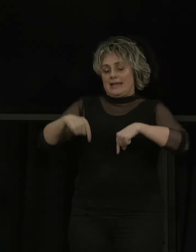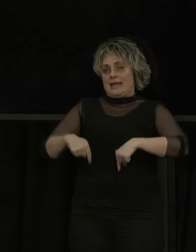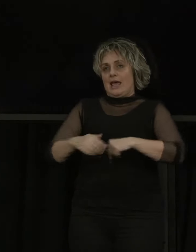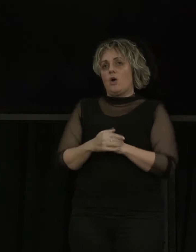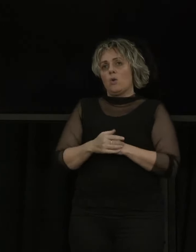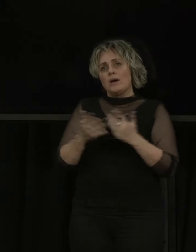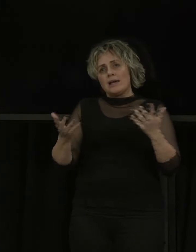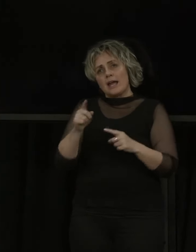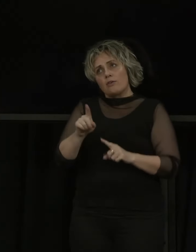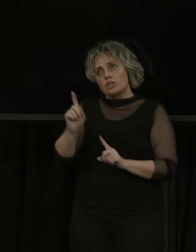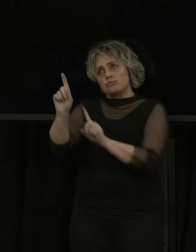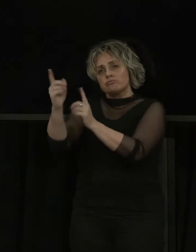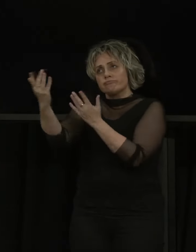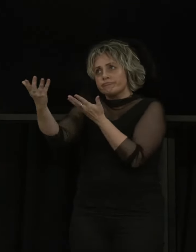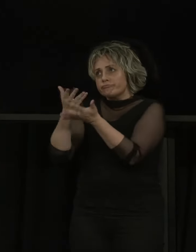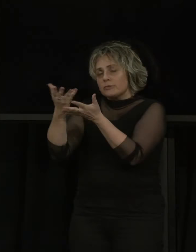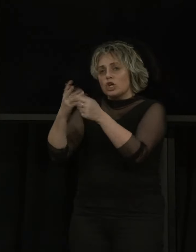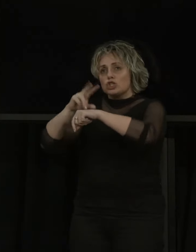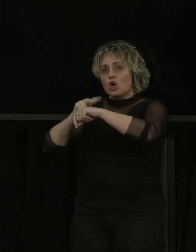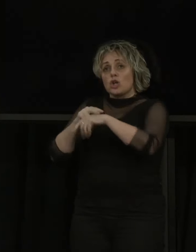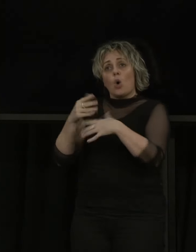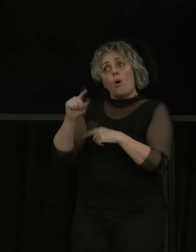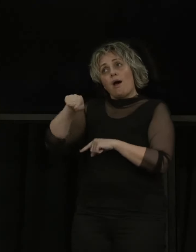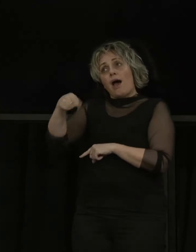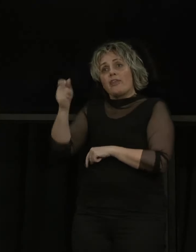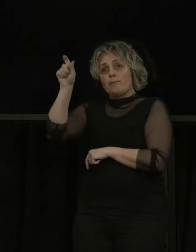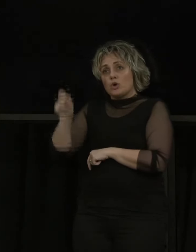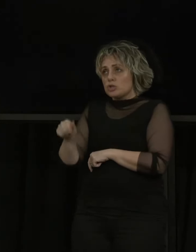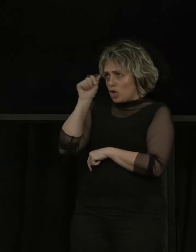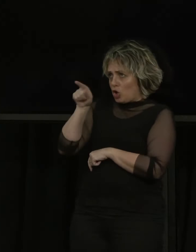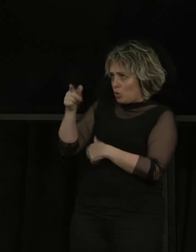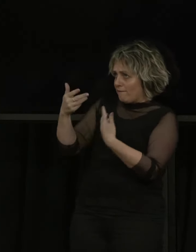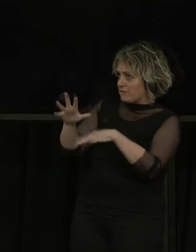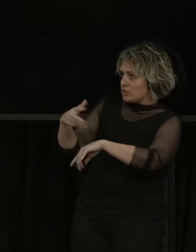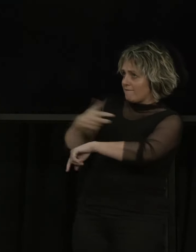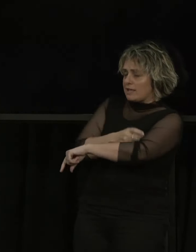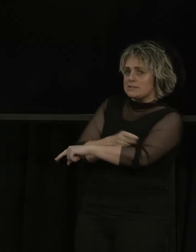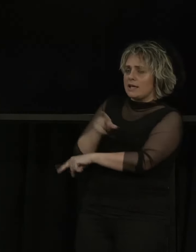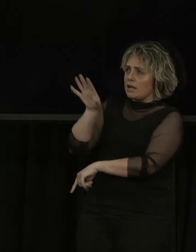vaccinated this month, not in December.